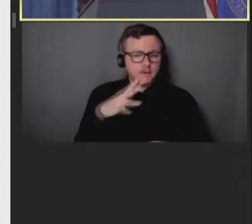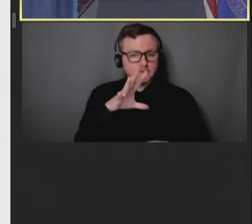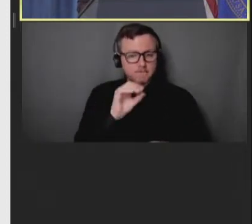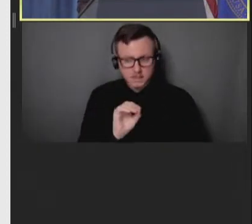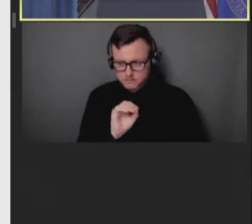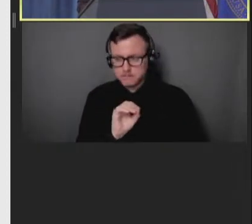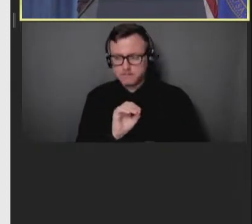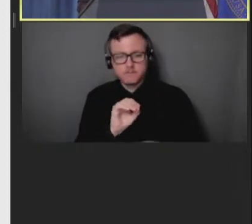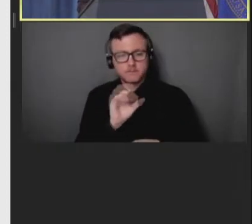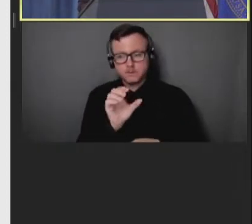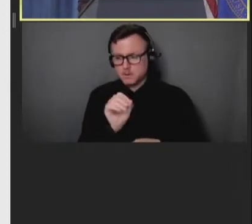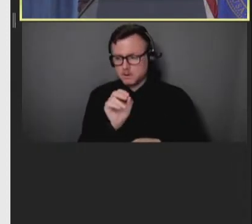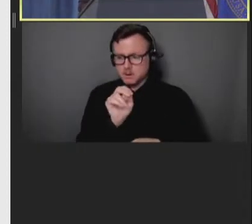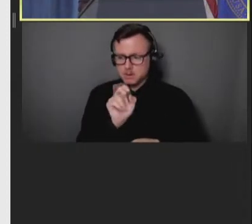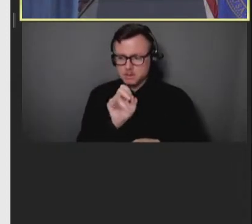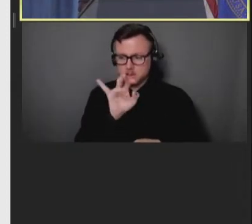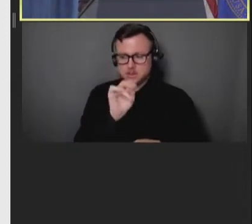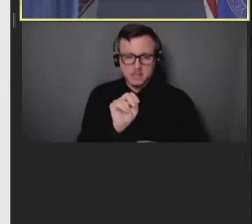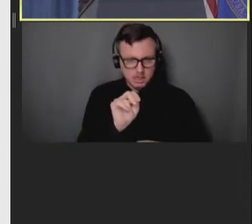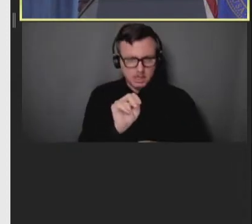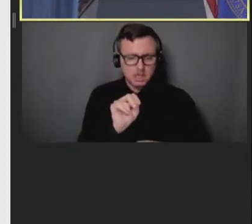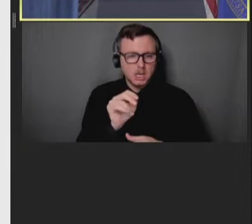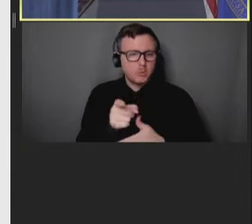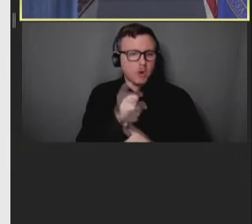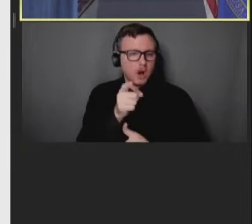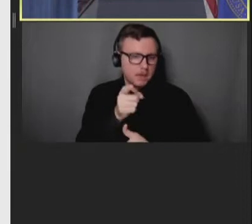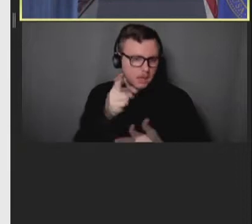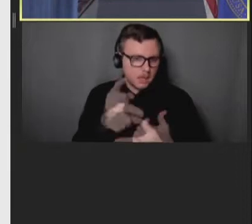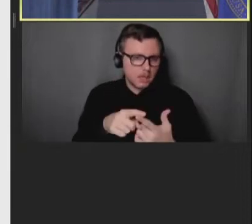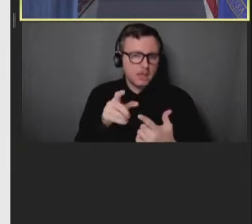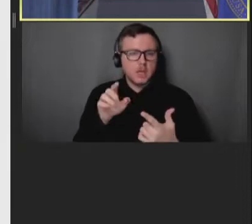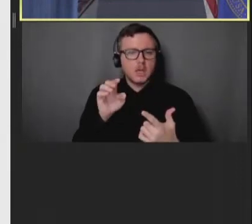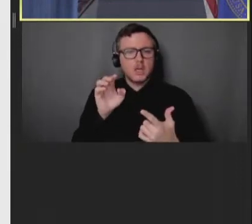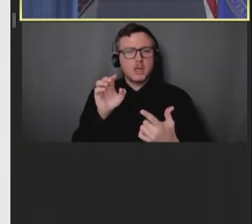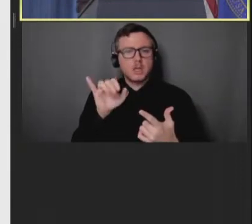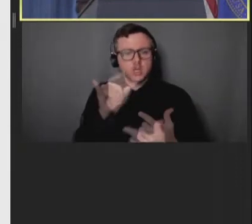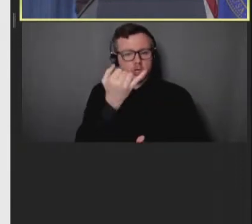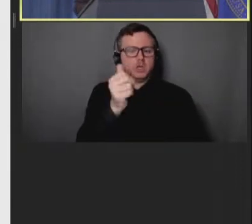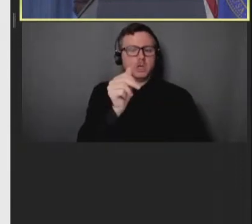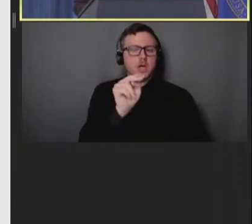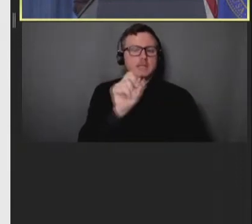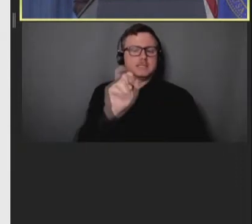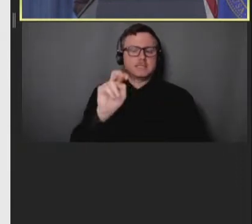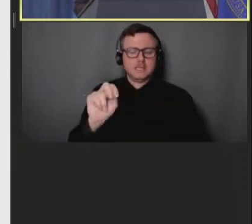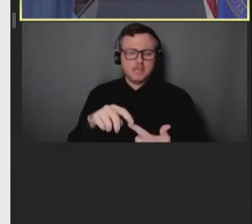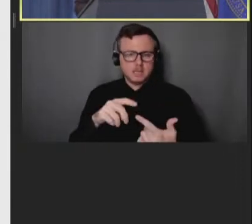primary series, 50 that received Moderna, and 50 that received the Pfizer BioNTech,